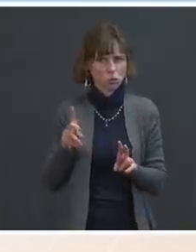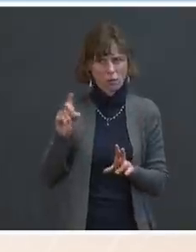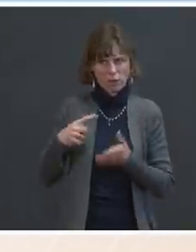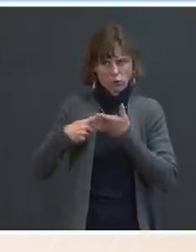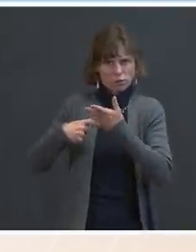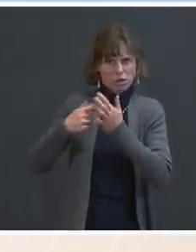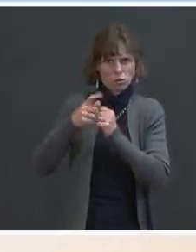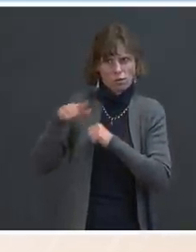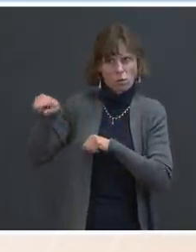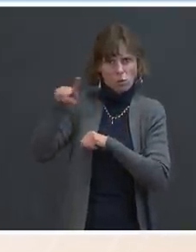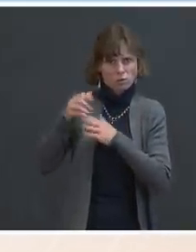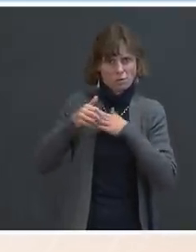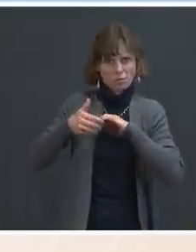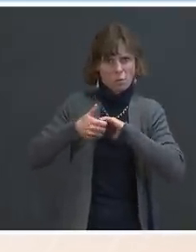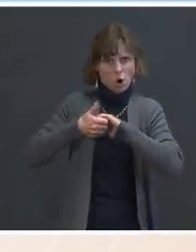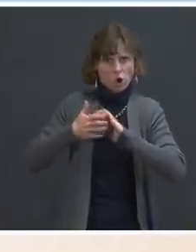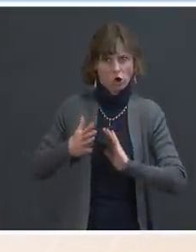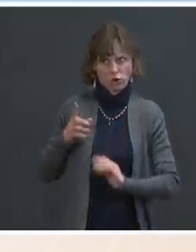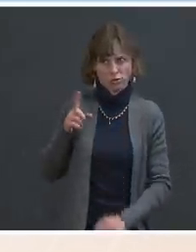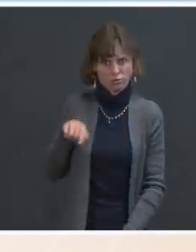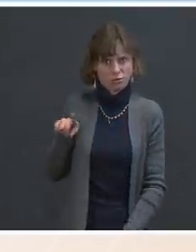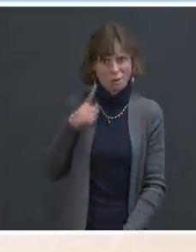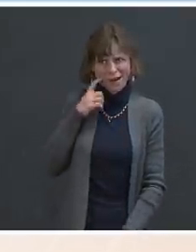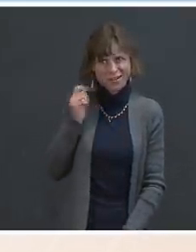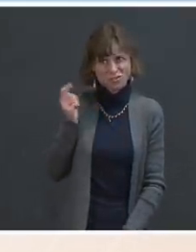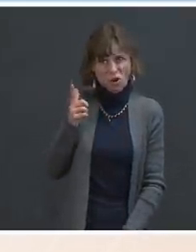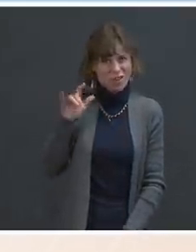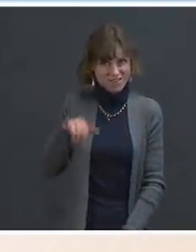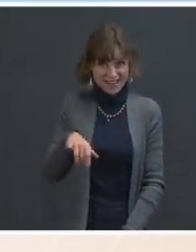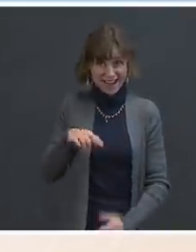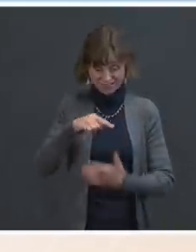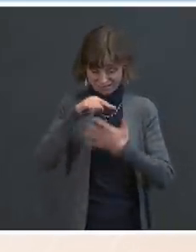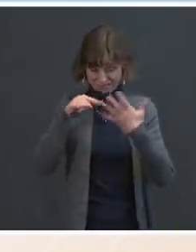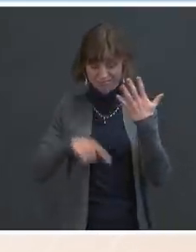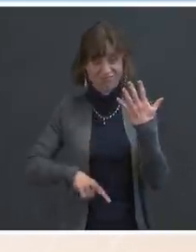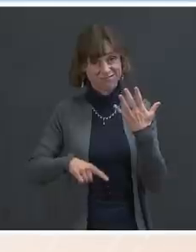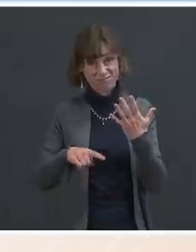because they all have an impact on whether migration flows increase or not.